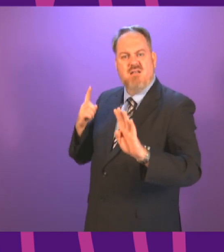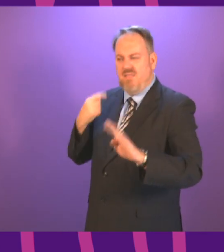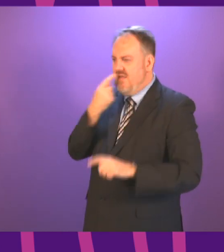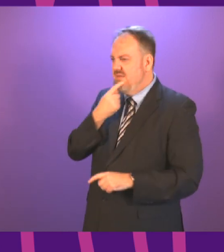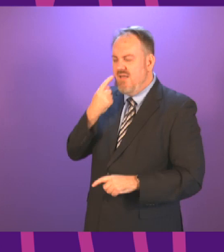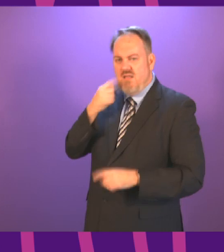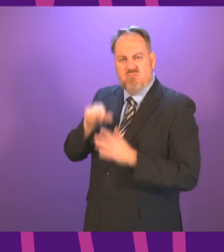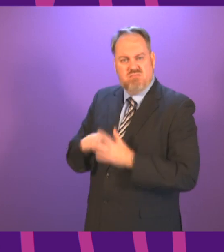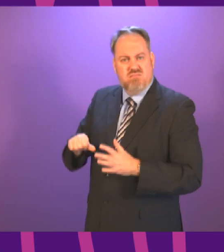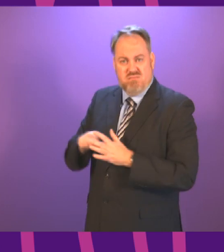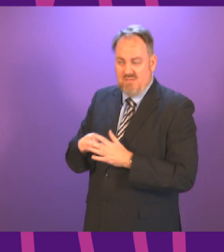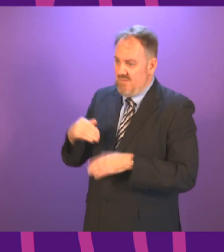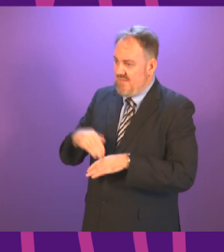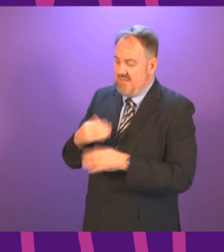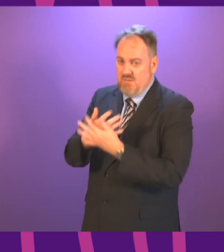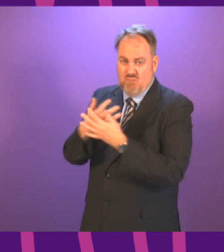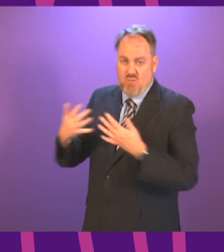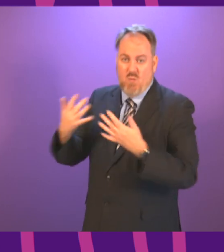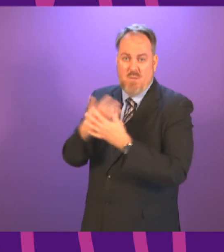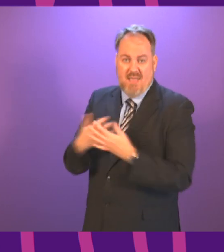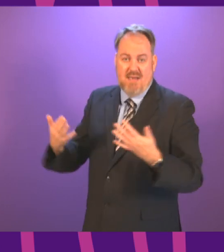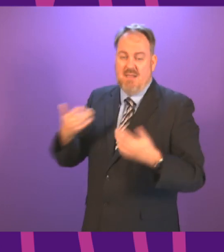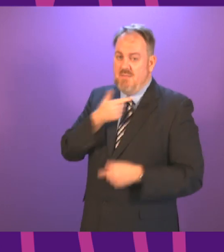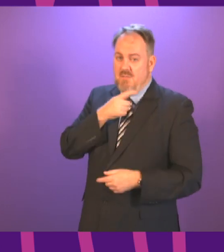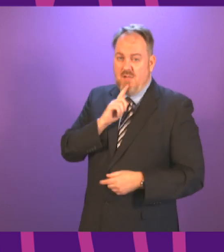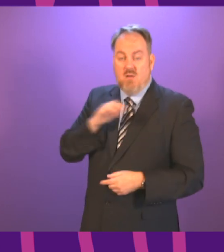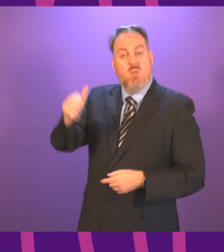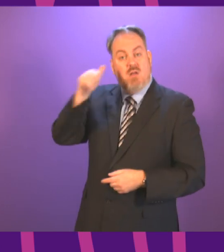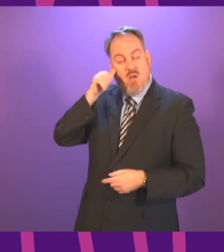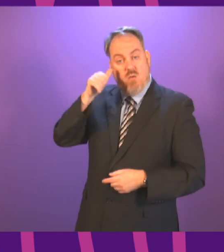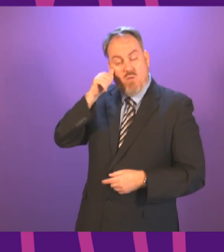part of Scotland’s population if it is not addressed. As we know, children in deprived